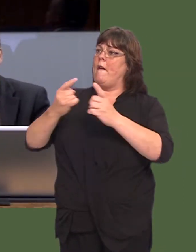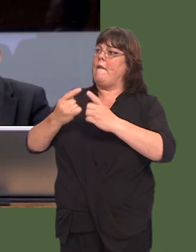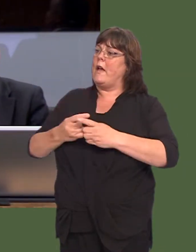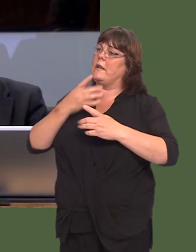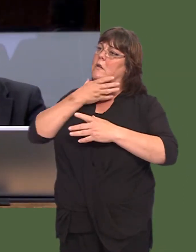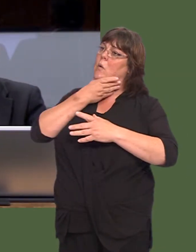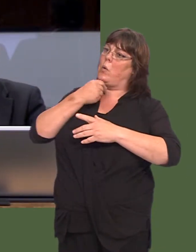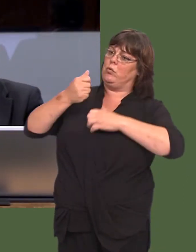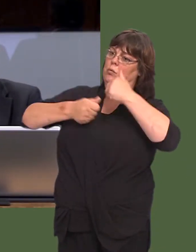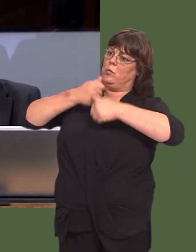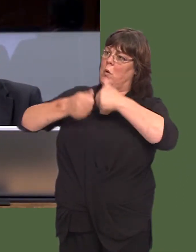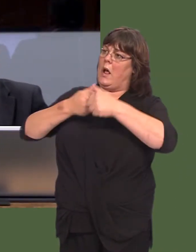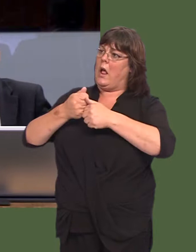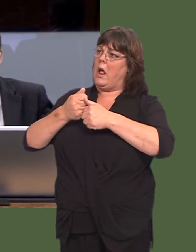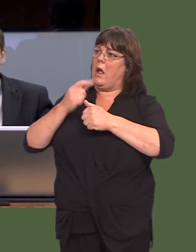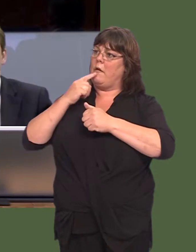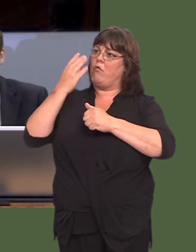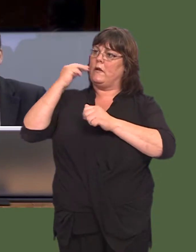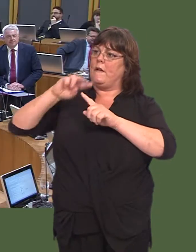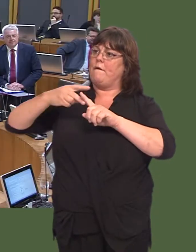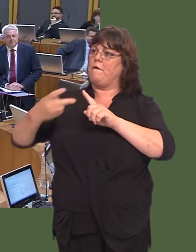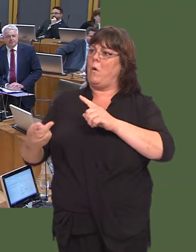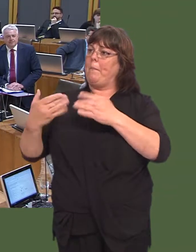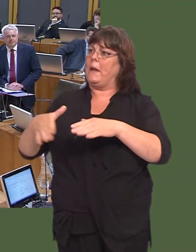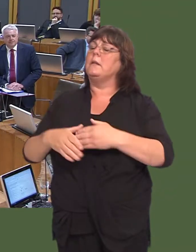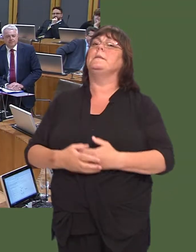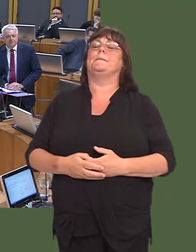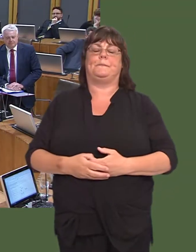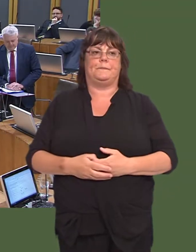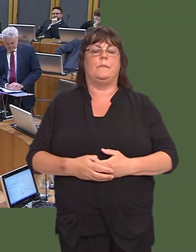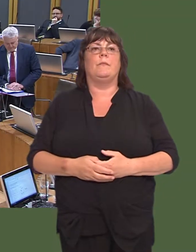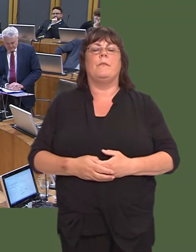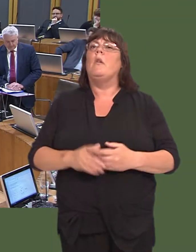I wish you well, hopefully, in getting over the recent fall that you had, Cabinet Secretary. Andrew R.T.